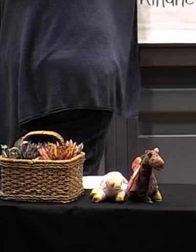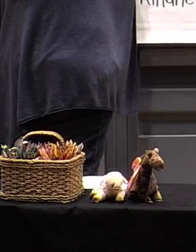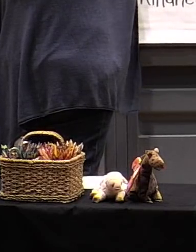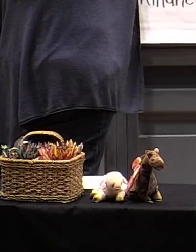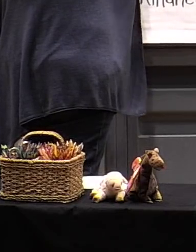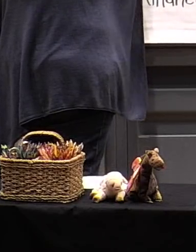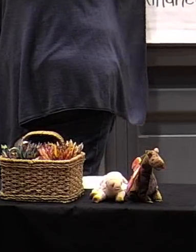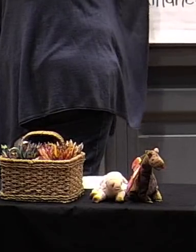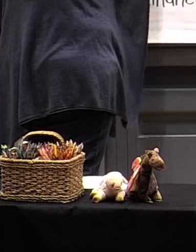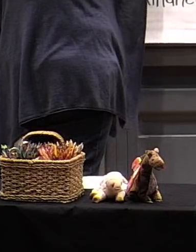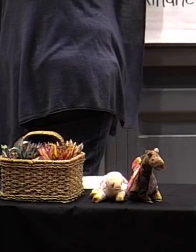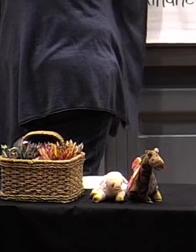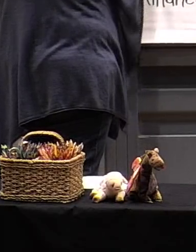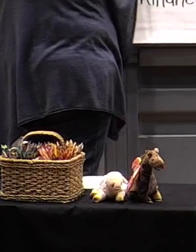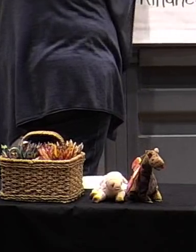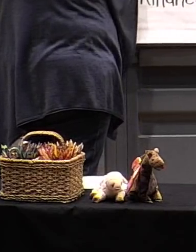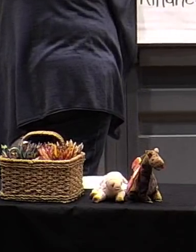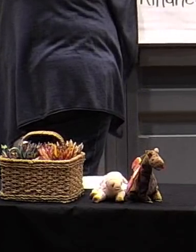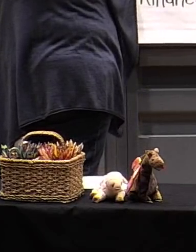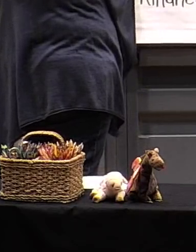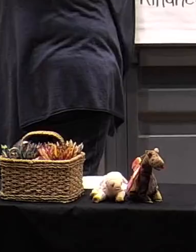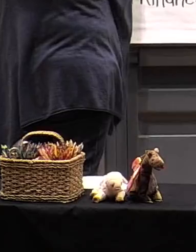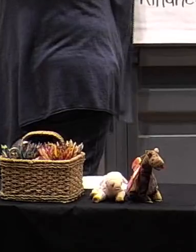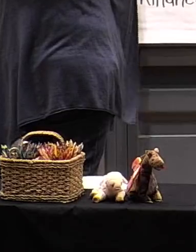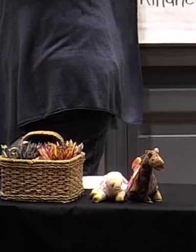When we see trash on the sidewalks